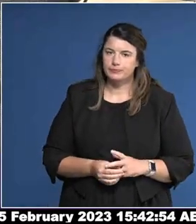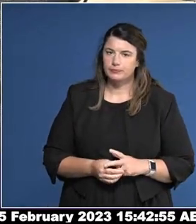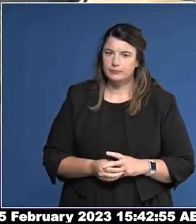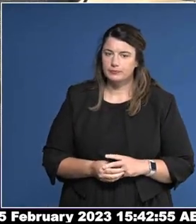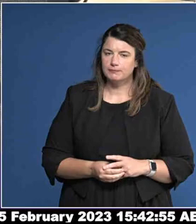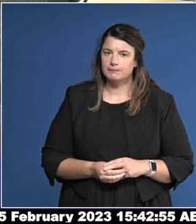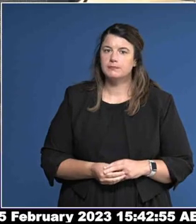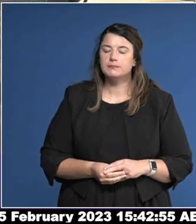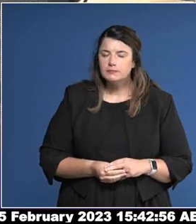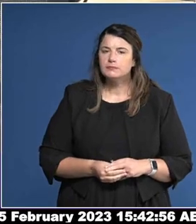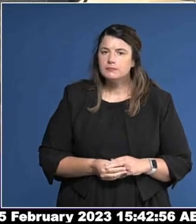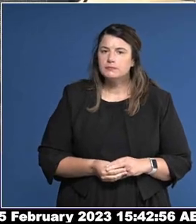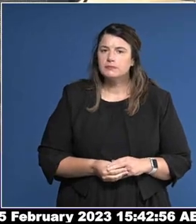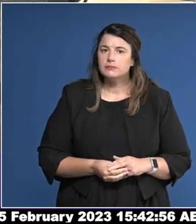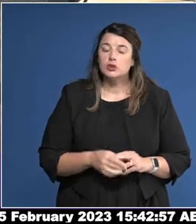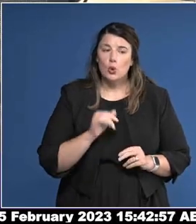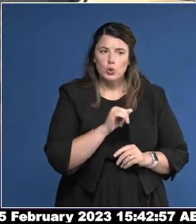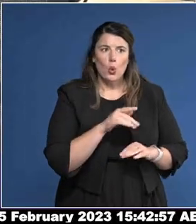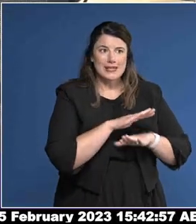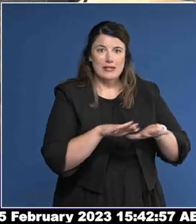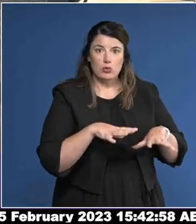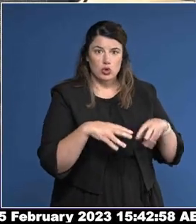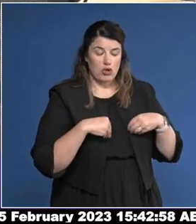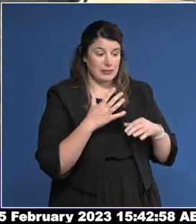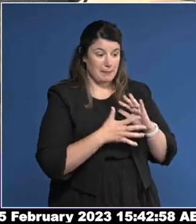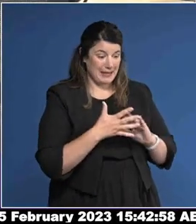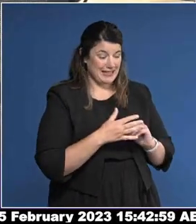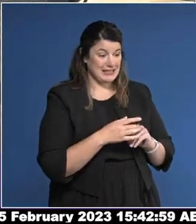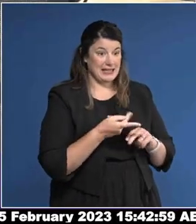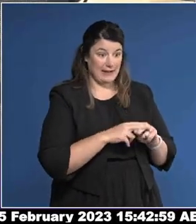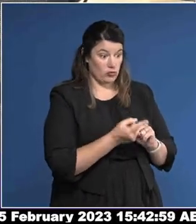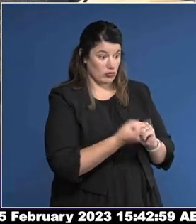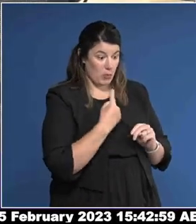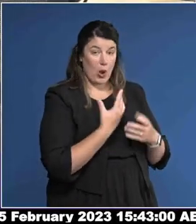there is a report, then the individual support worker is stood down and terminated